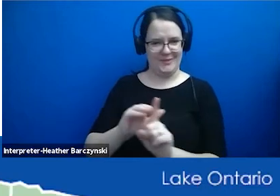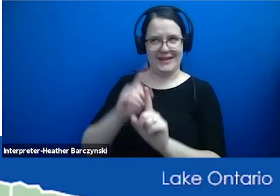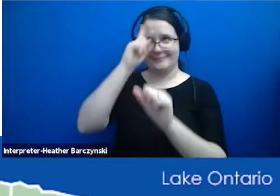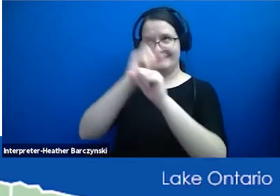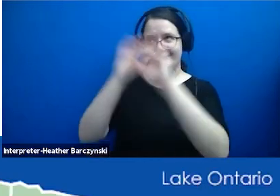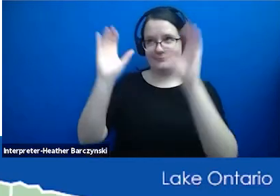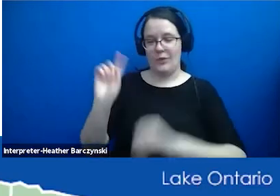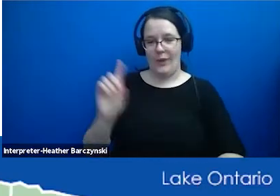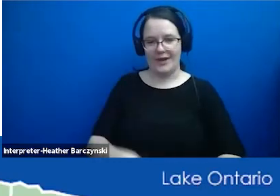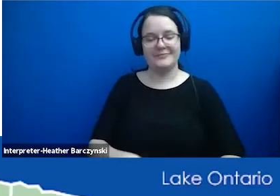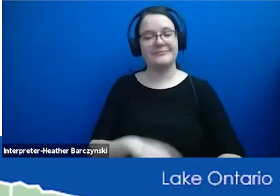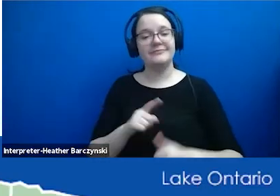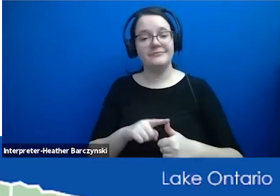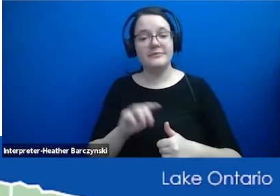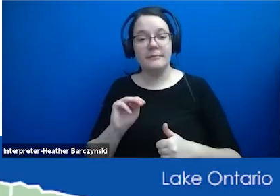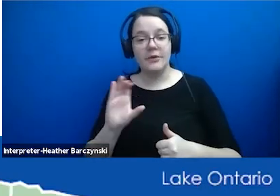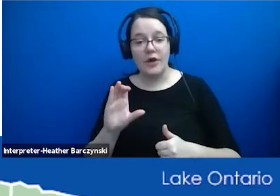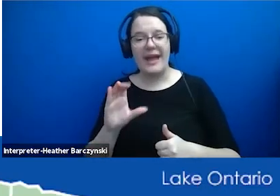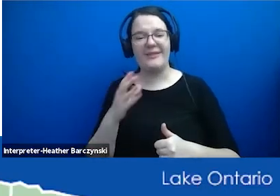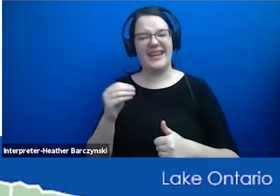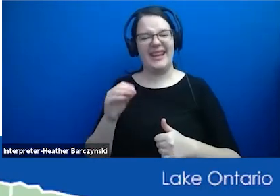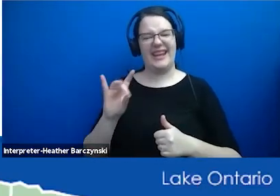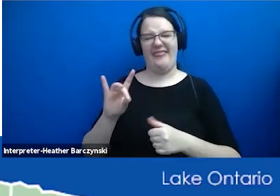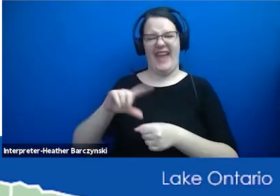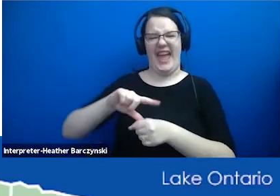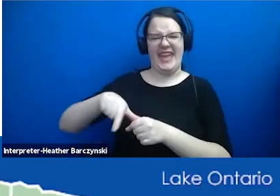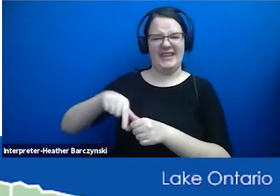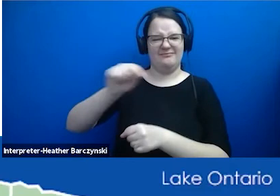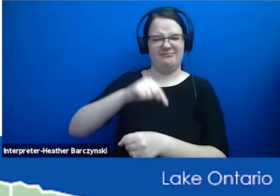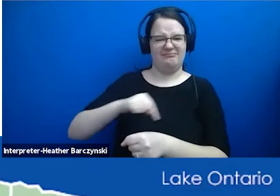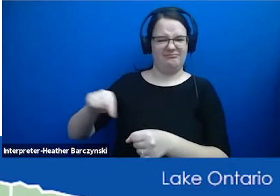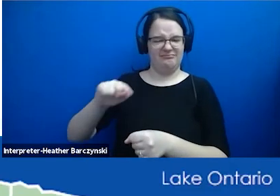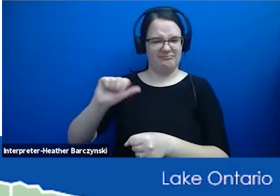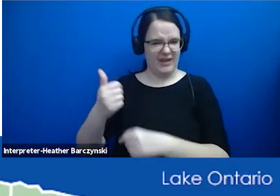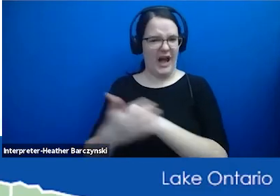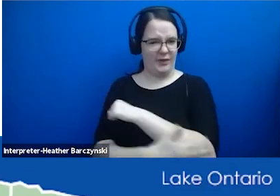it's monroe county and the eight counties that surround monroe county and we are blessed with